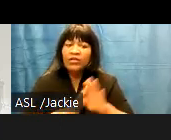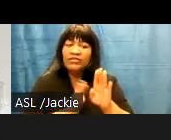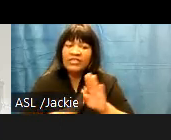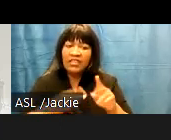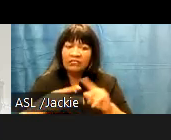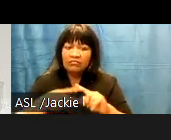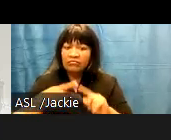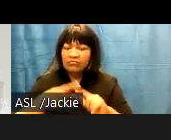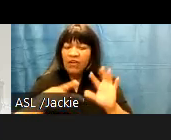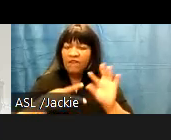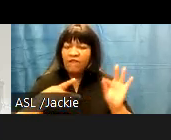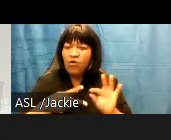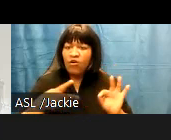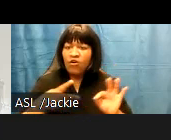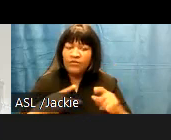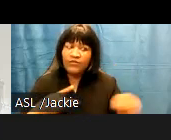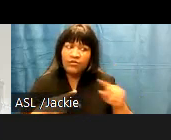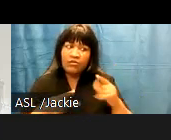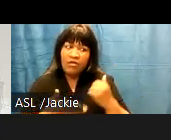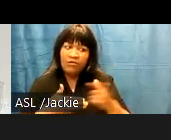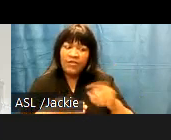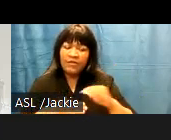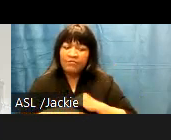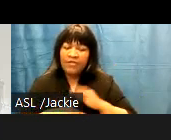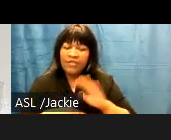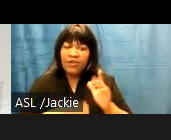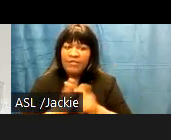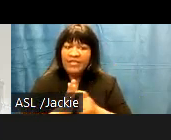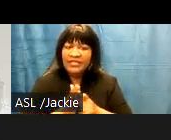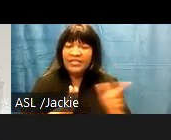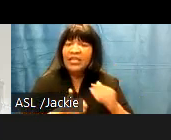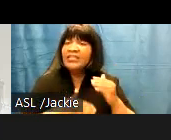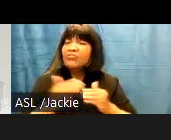to help agencies meet their mandate. This process is optional for agencies to use.